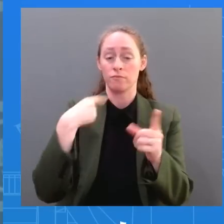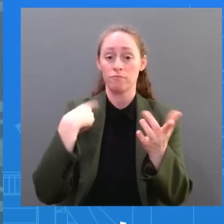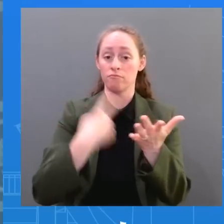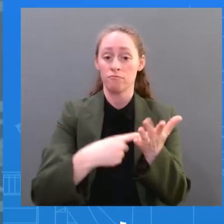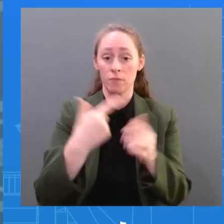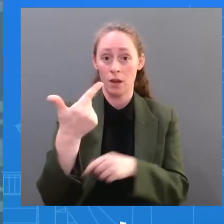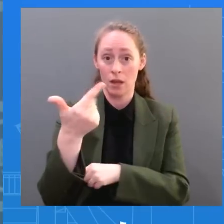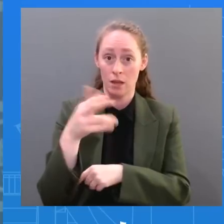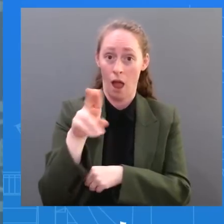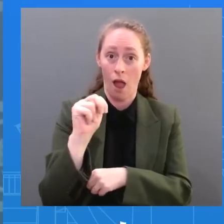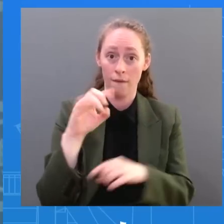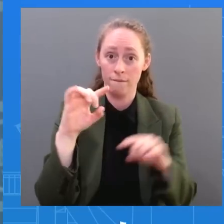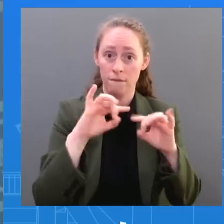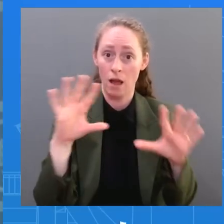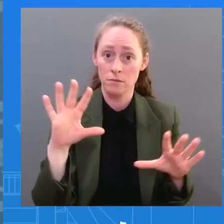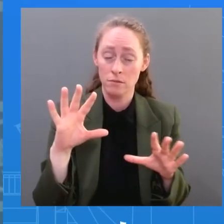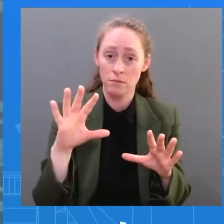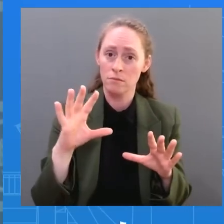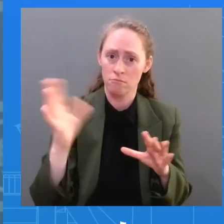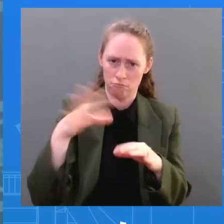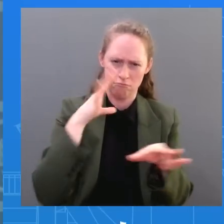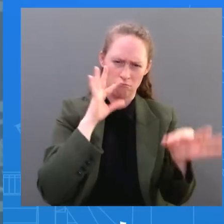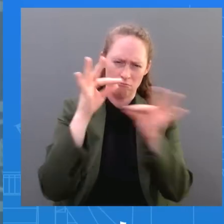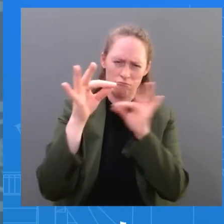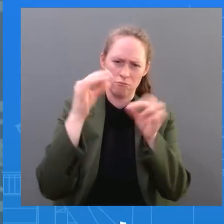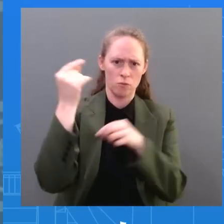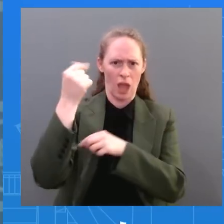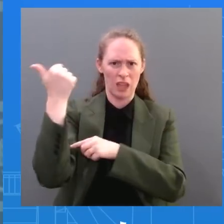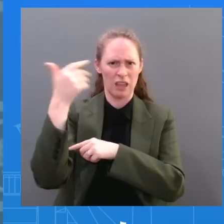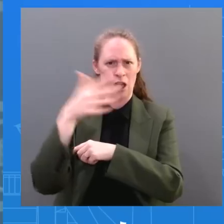He showed fury. He showed -- he showed frustration.